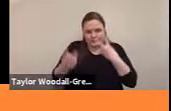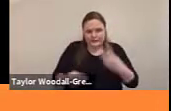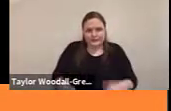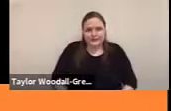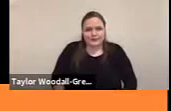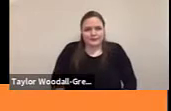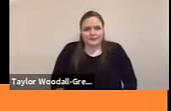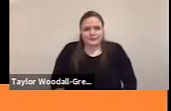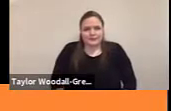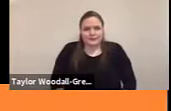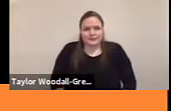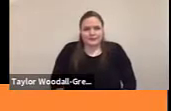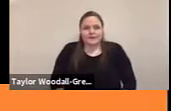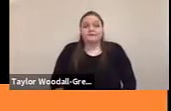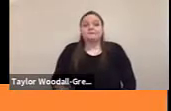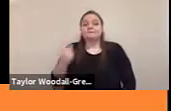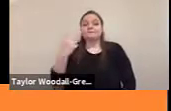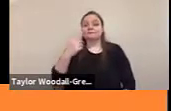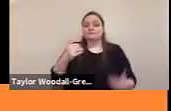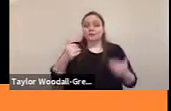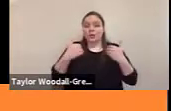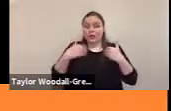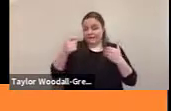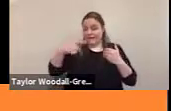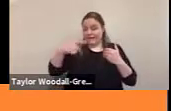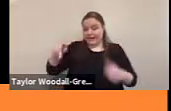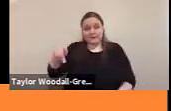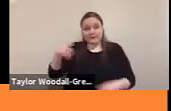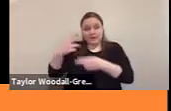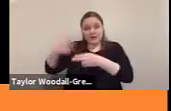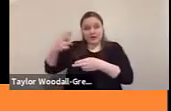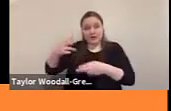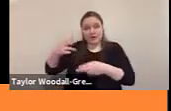There's also an app and that's called Sim Daltonism.